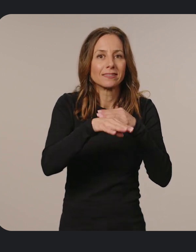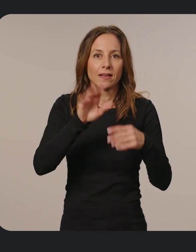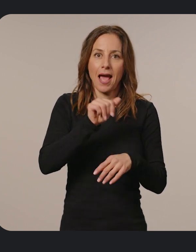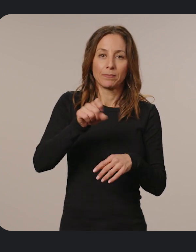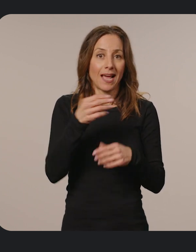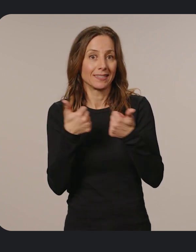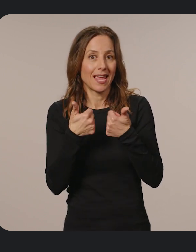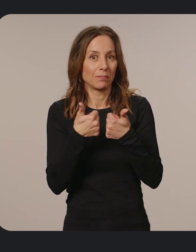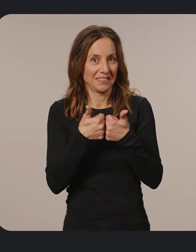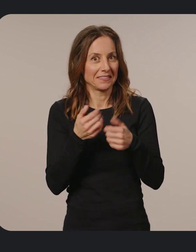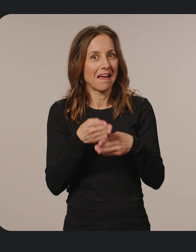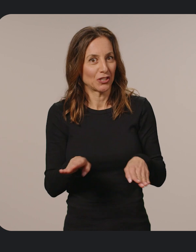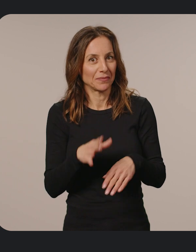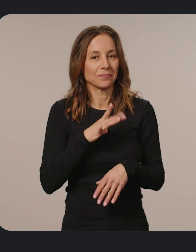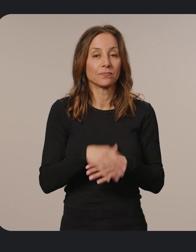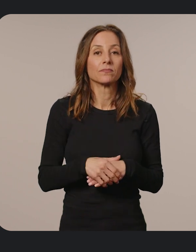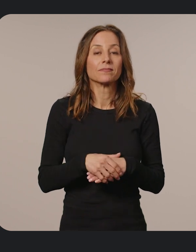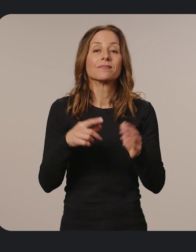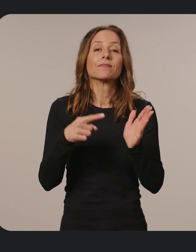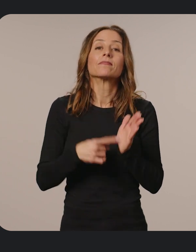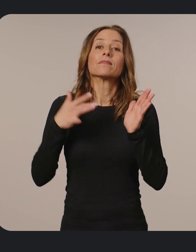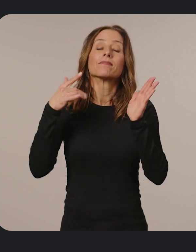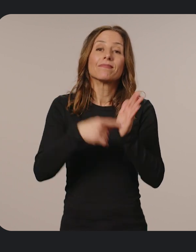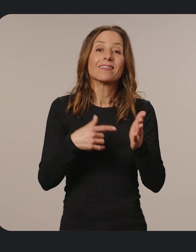to their apps and games on average.